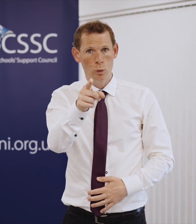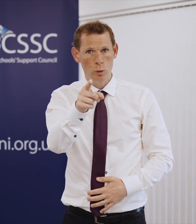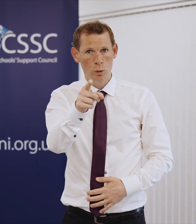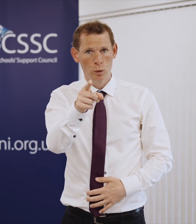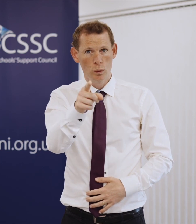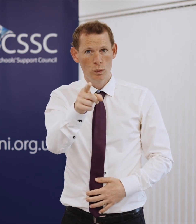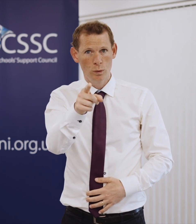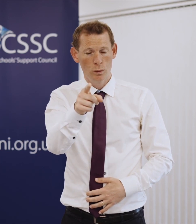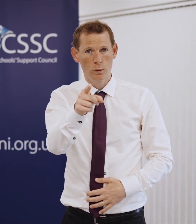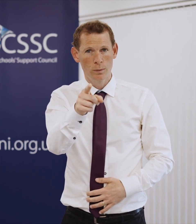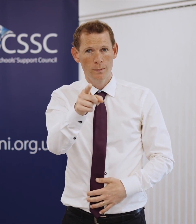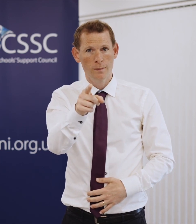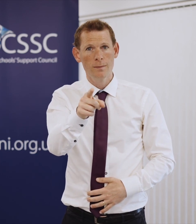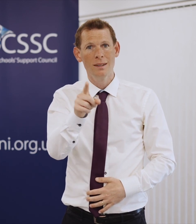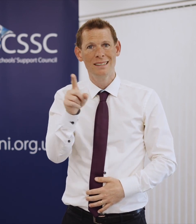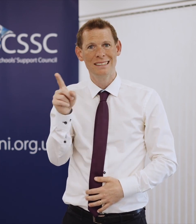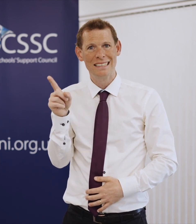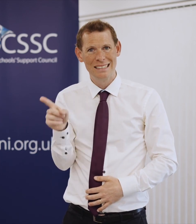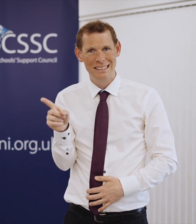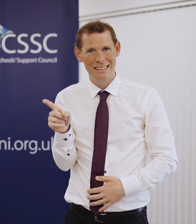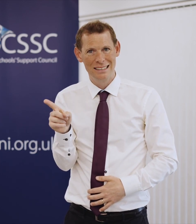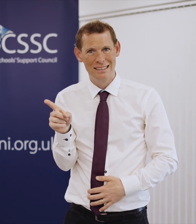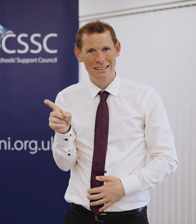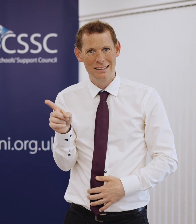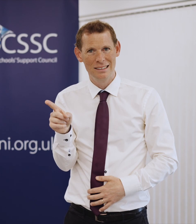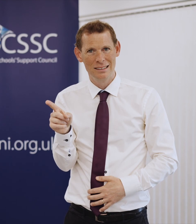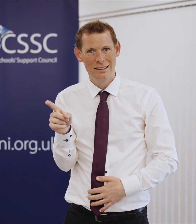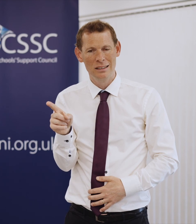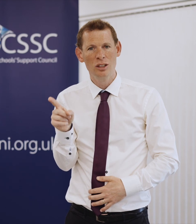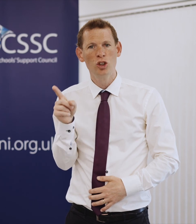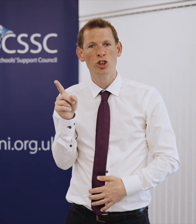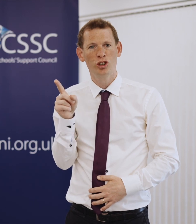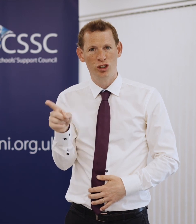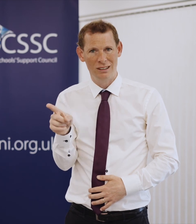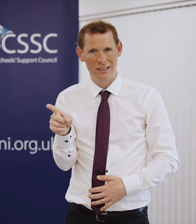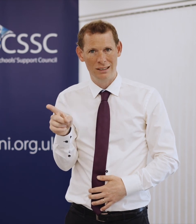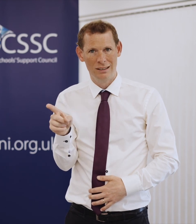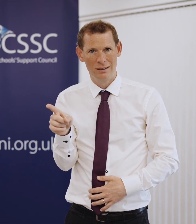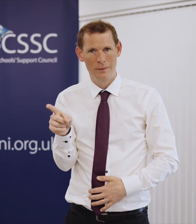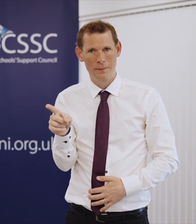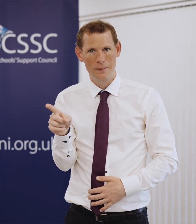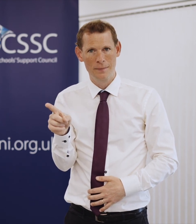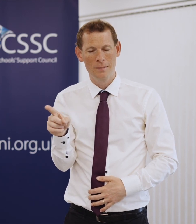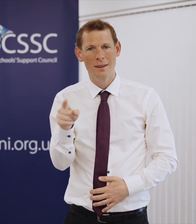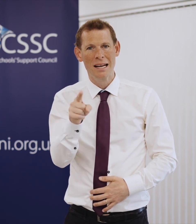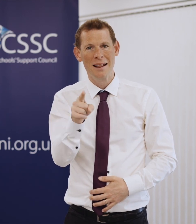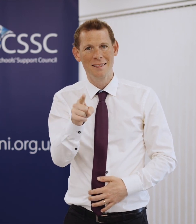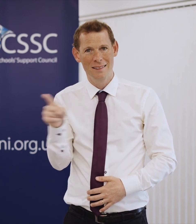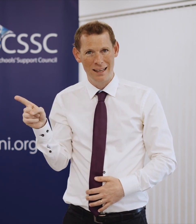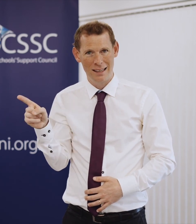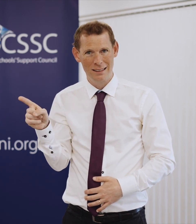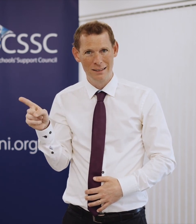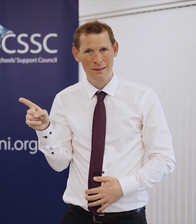and you, pointing to the other person: he, she, they.